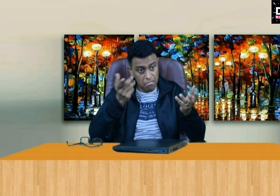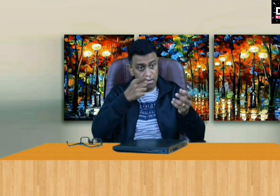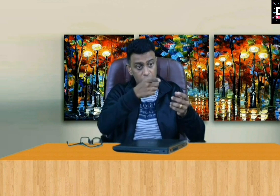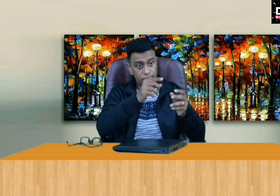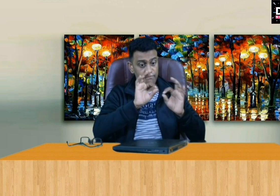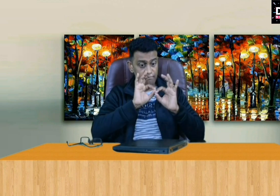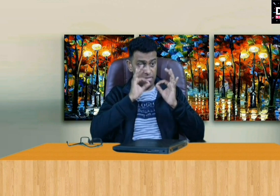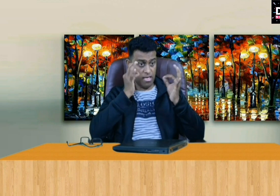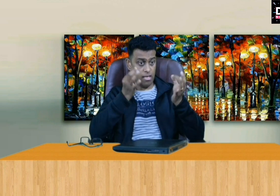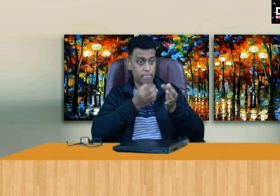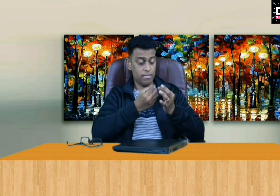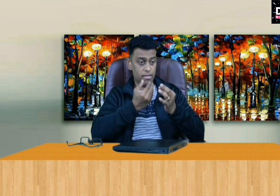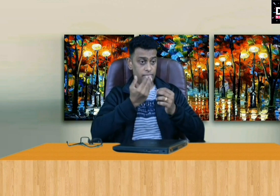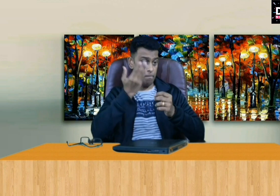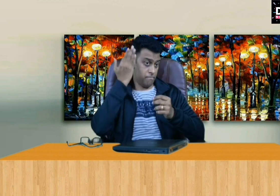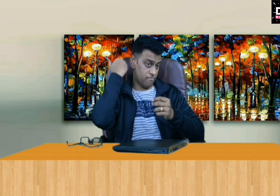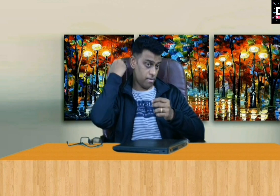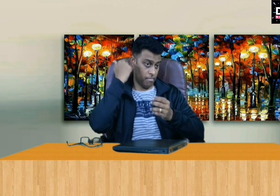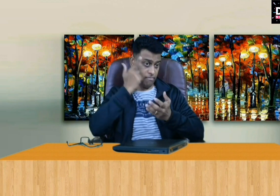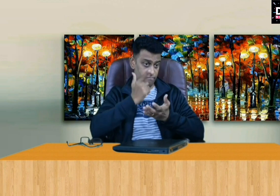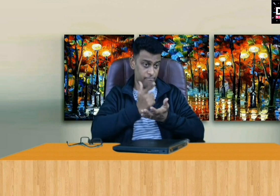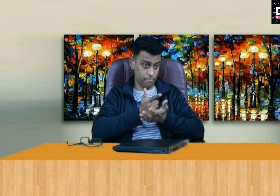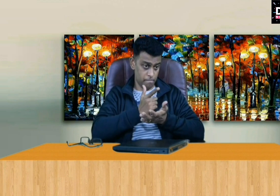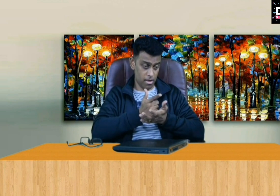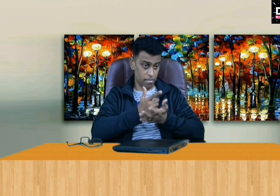Are you coming from film background?